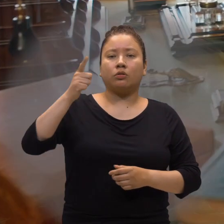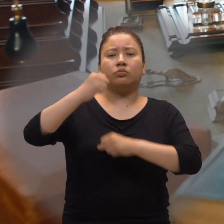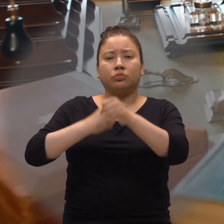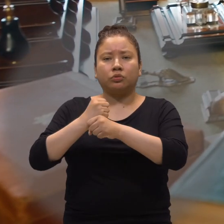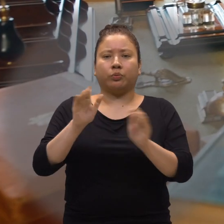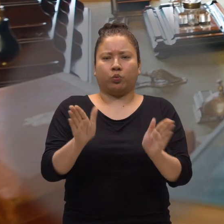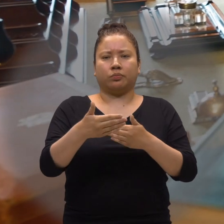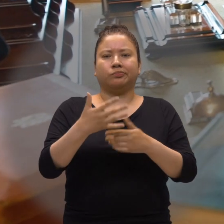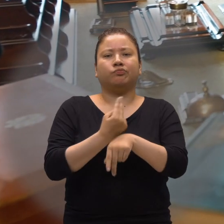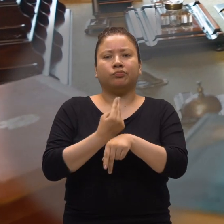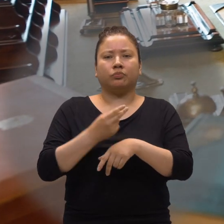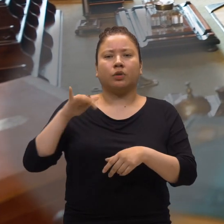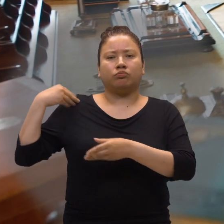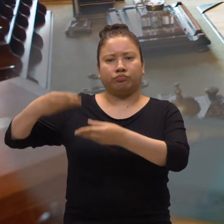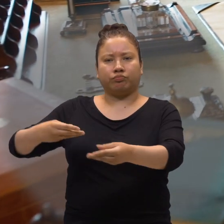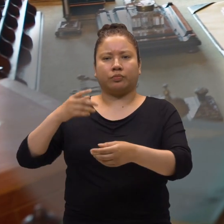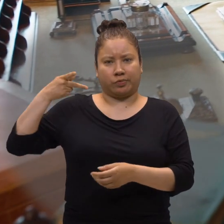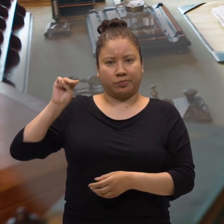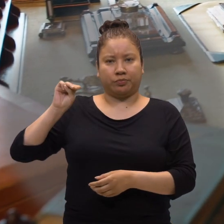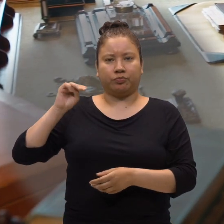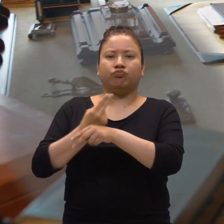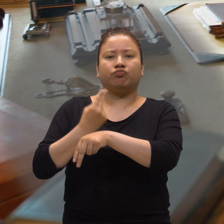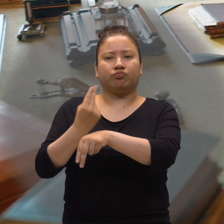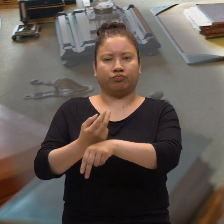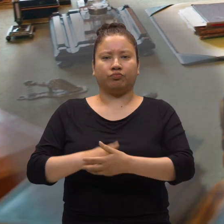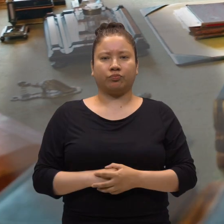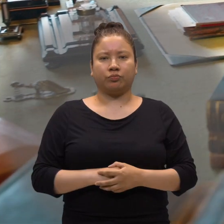In later years, the room was used by generations of Prime Ministers.